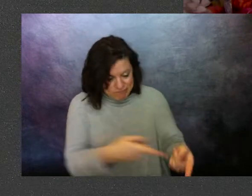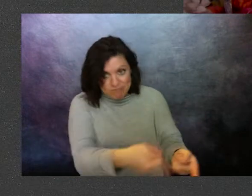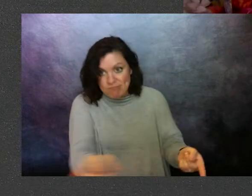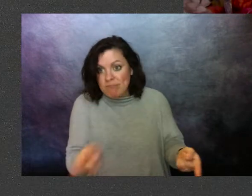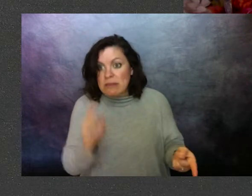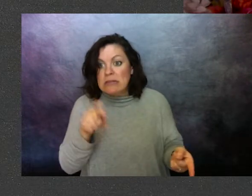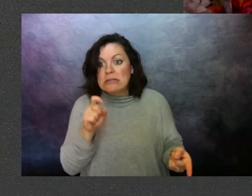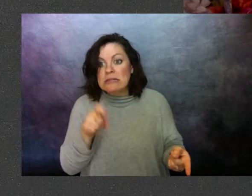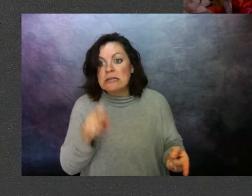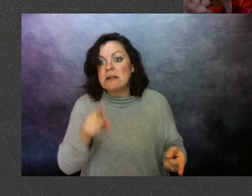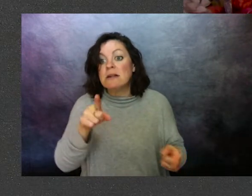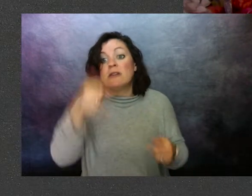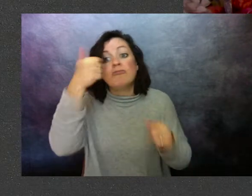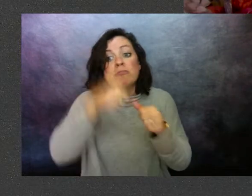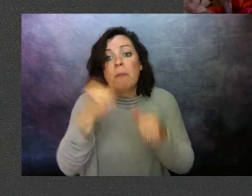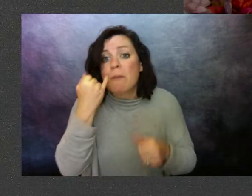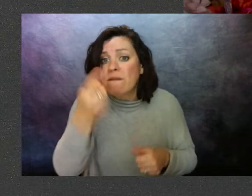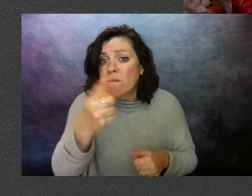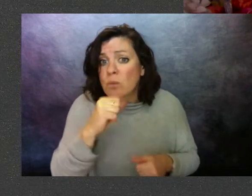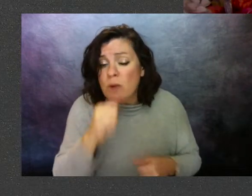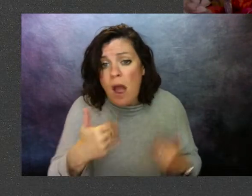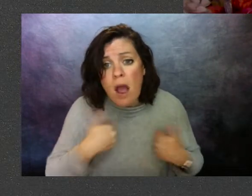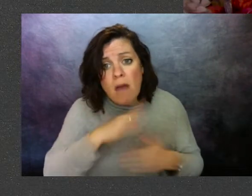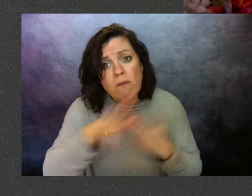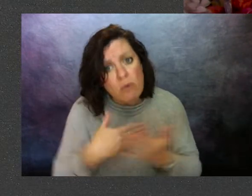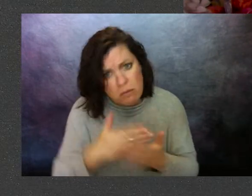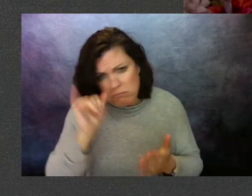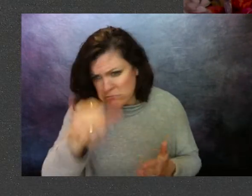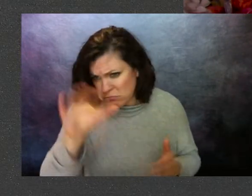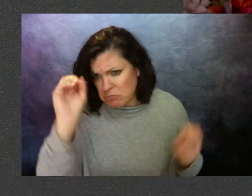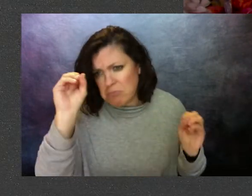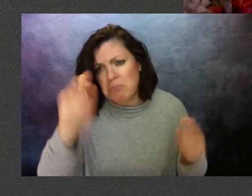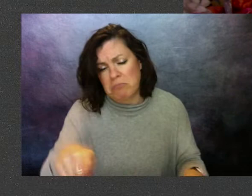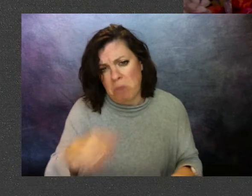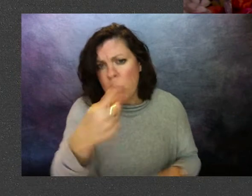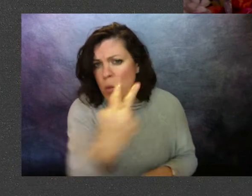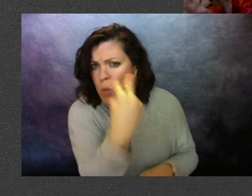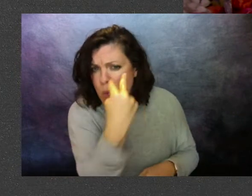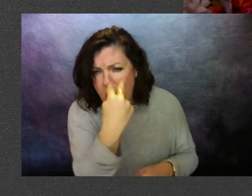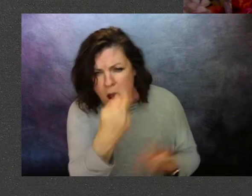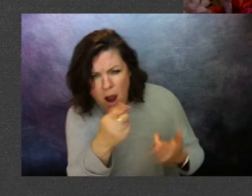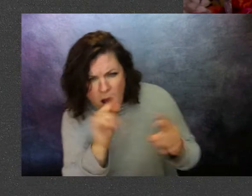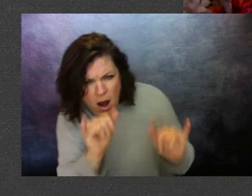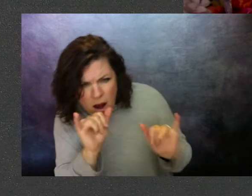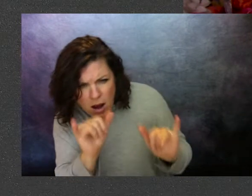Now, remember, if you don't have all of these things, that's okay, you can watch me make the craft